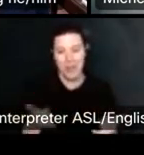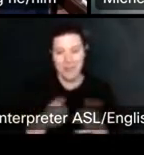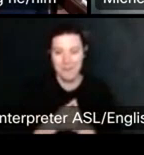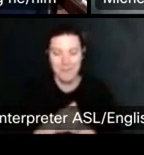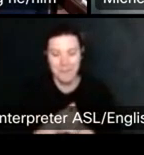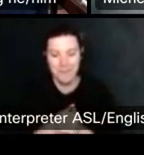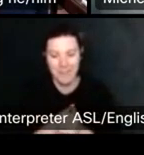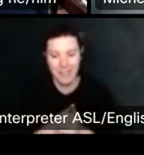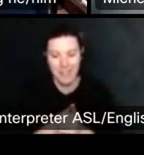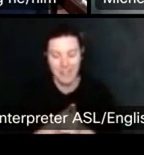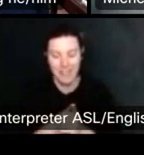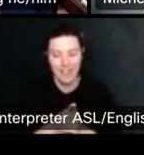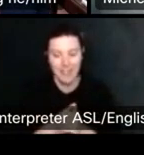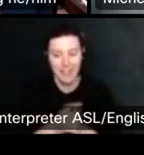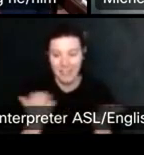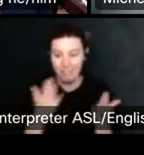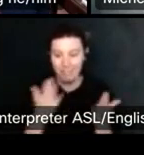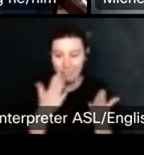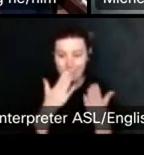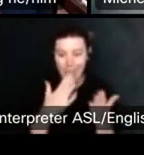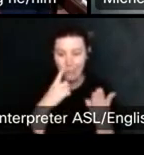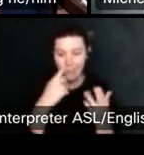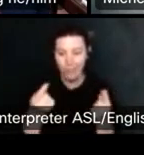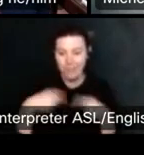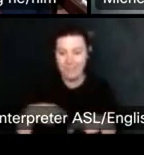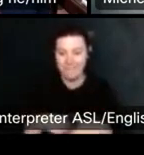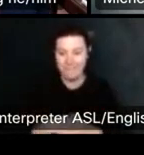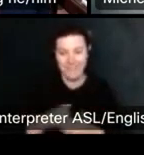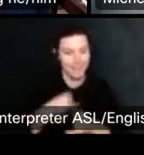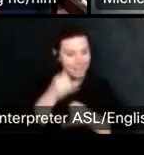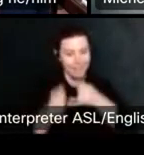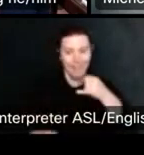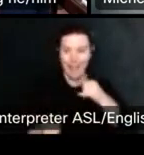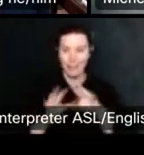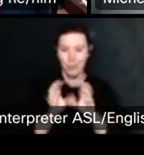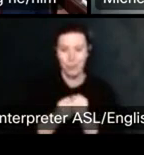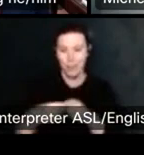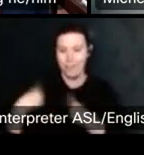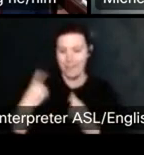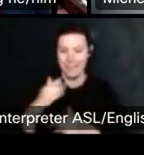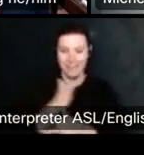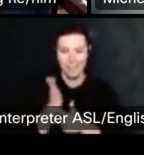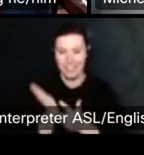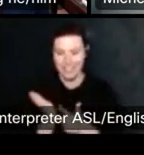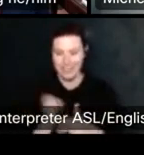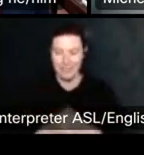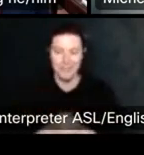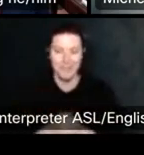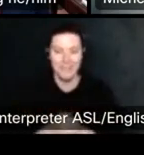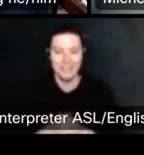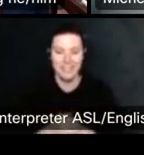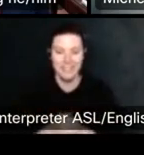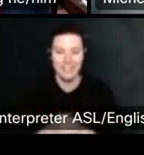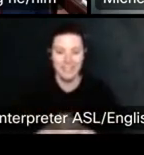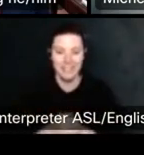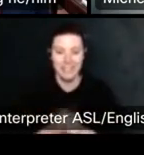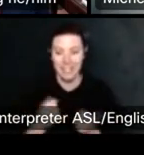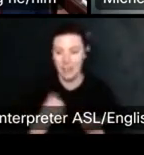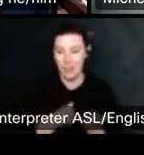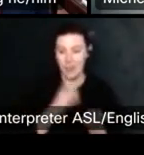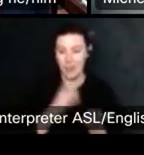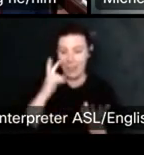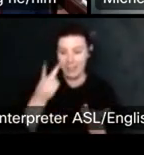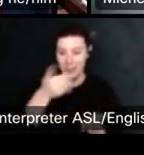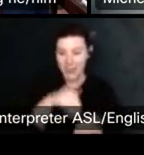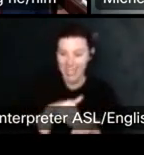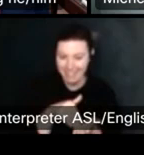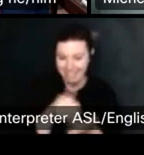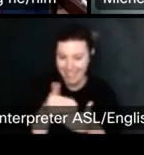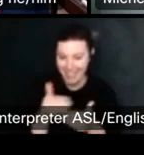Well, thank you all for attending our final workshop in this series and we will see you again next time.